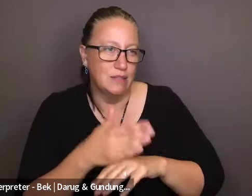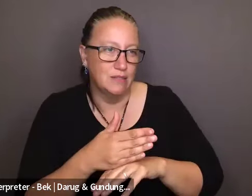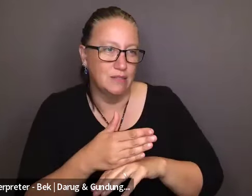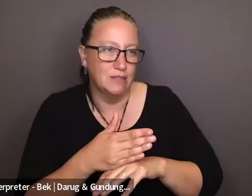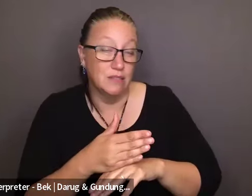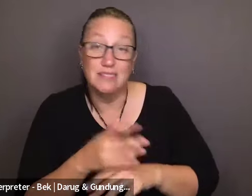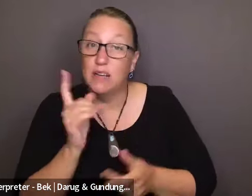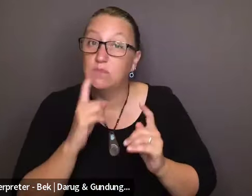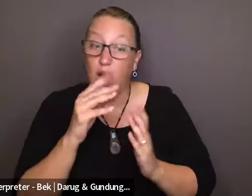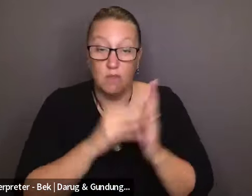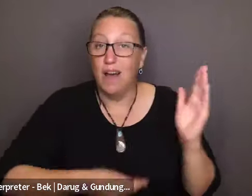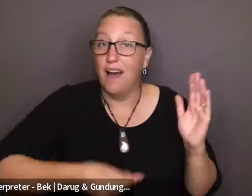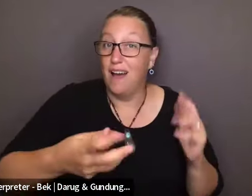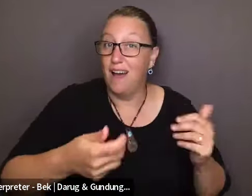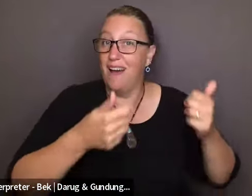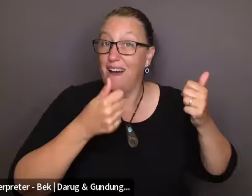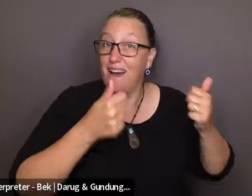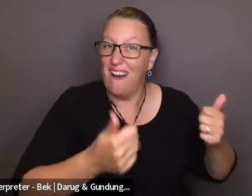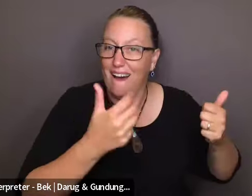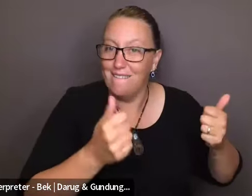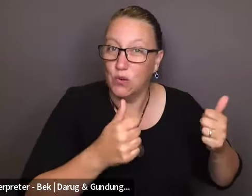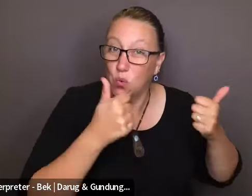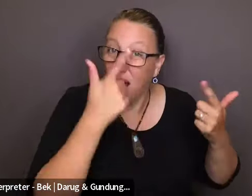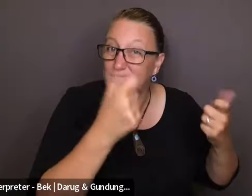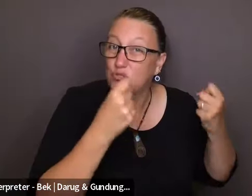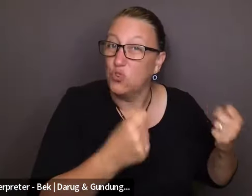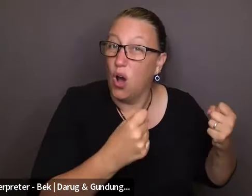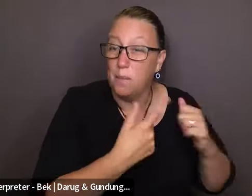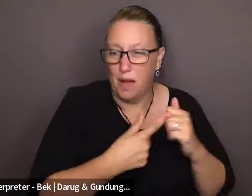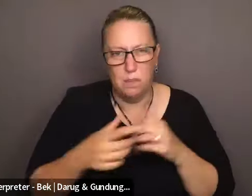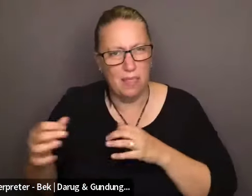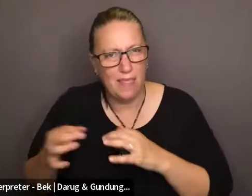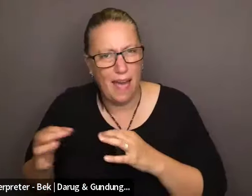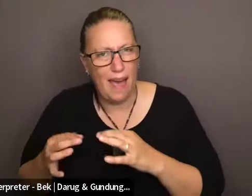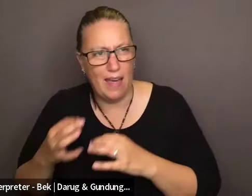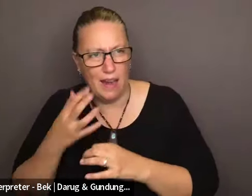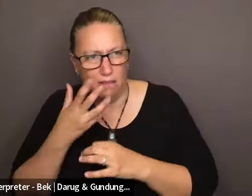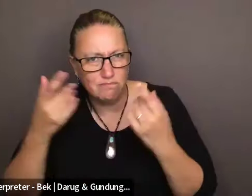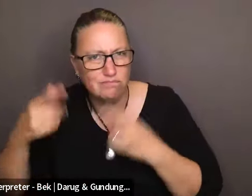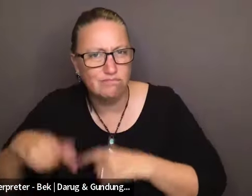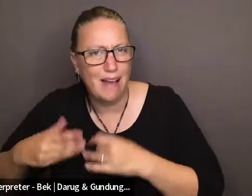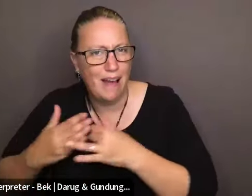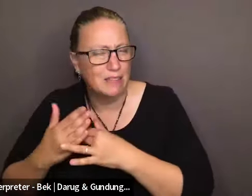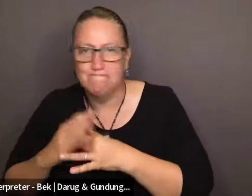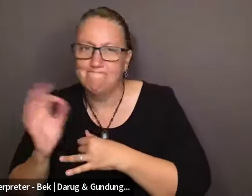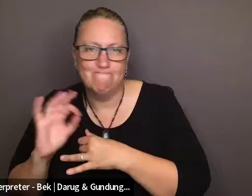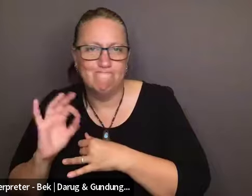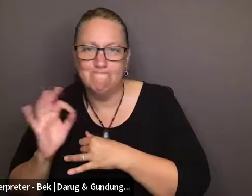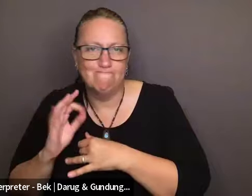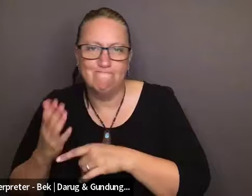where good intentions become real practice. We often see strong project ideas that have been weakened because access and inclusion for researchers with disability